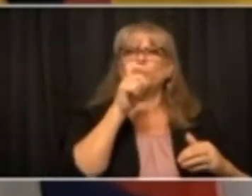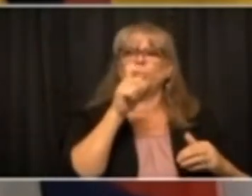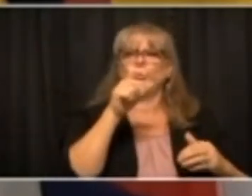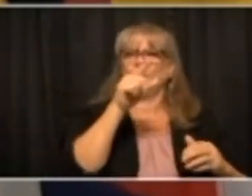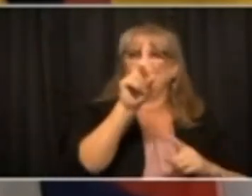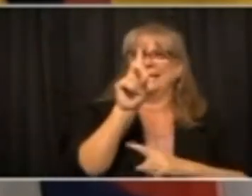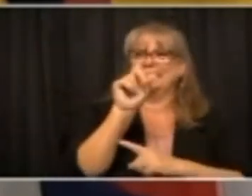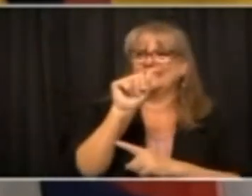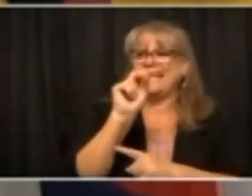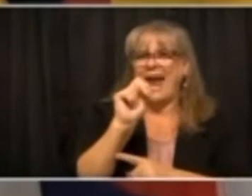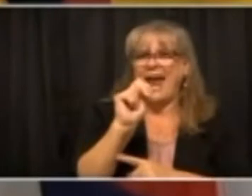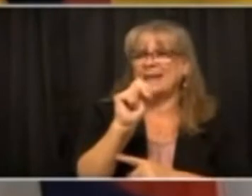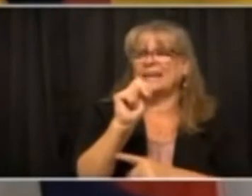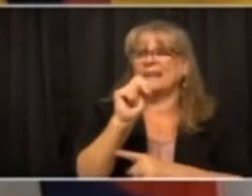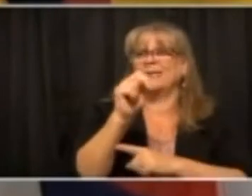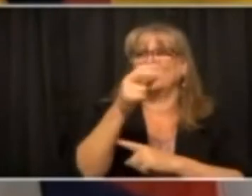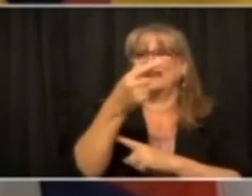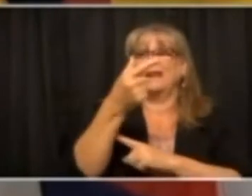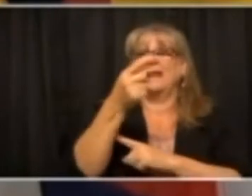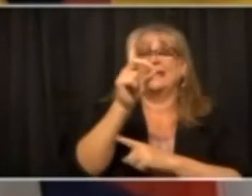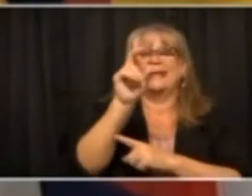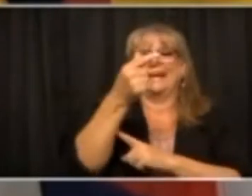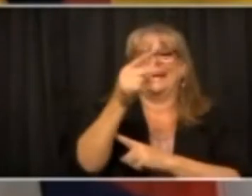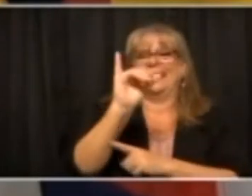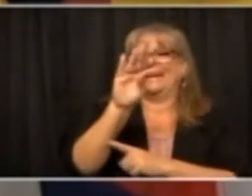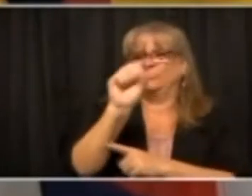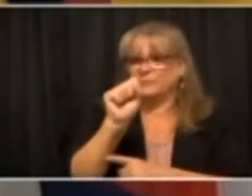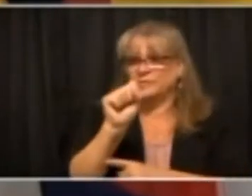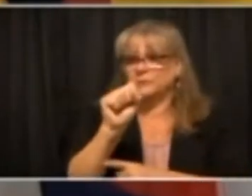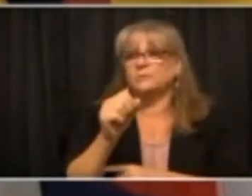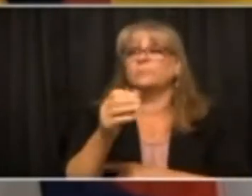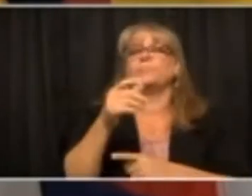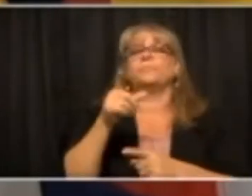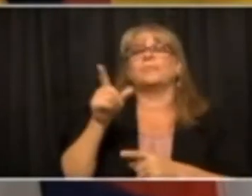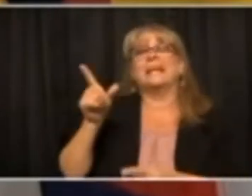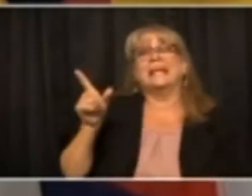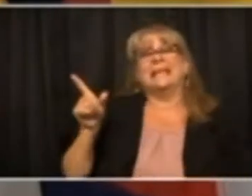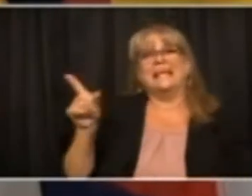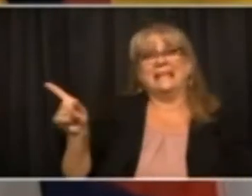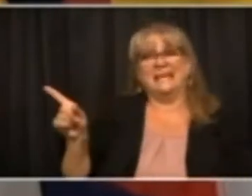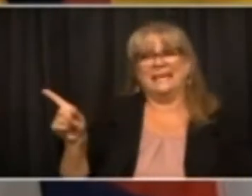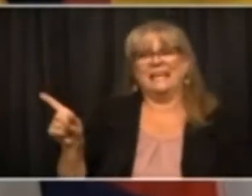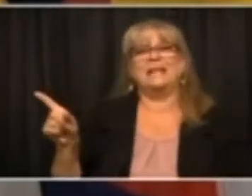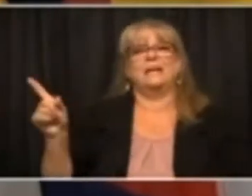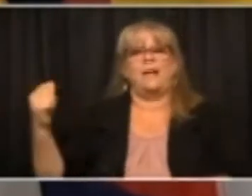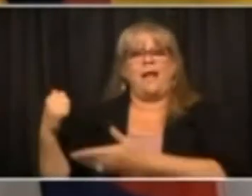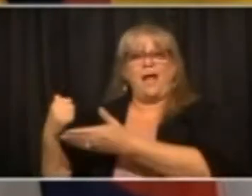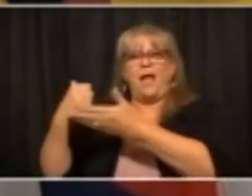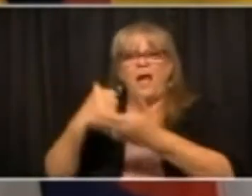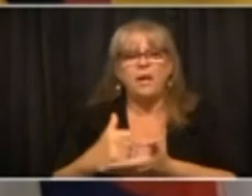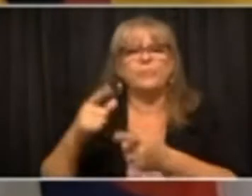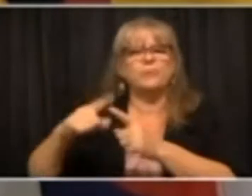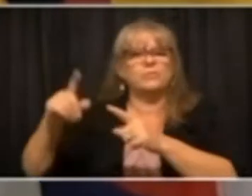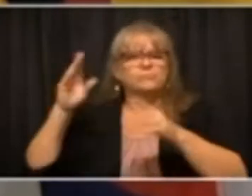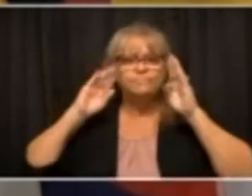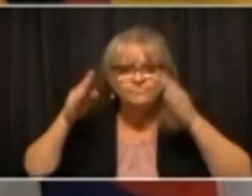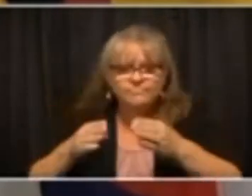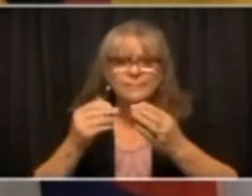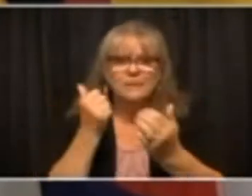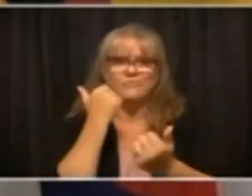been on the ground uh fighting the fire the last few days stan hilkey department of public safety executive director